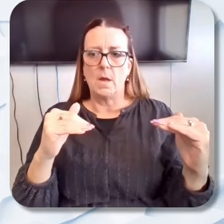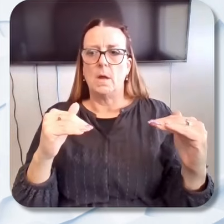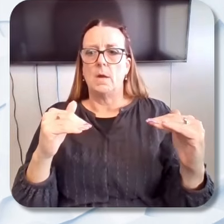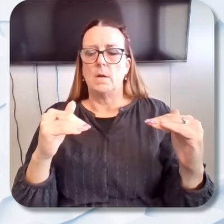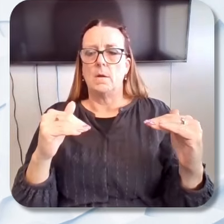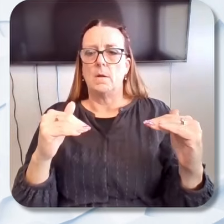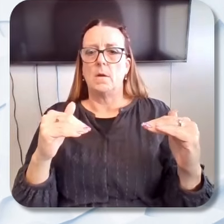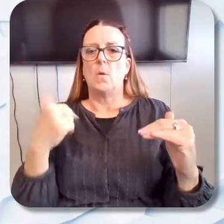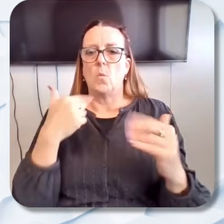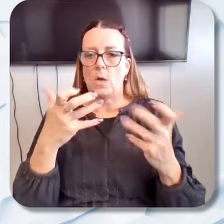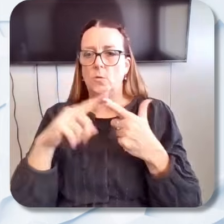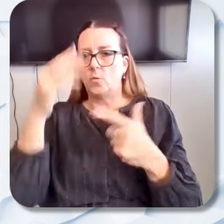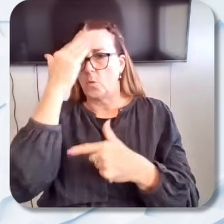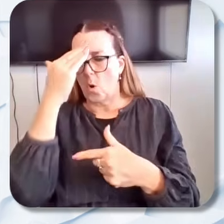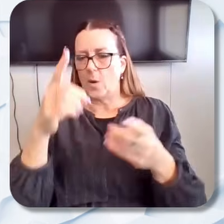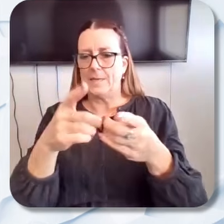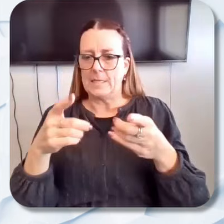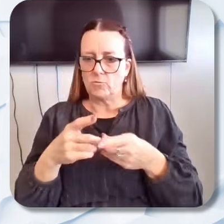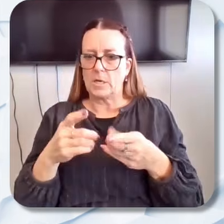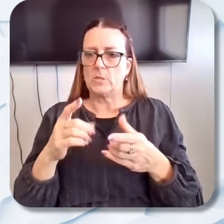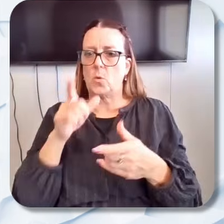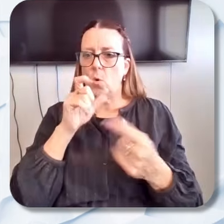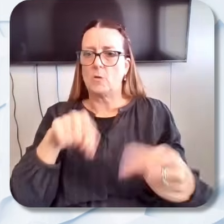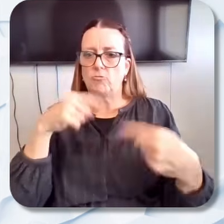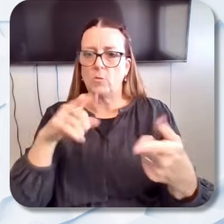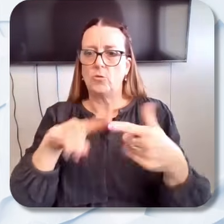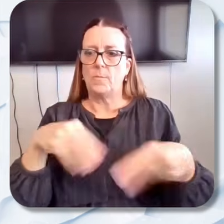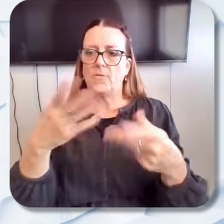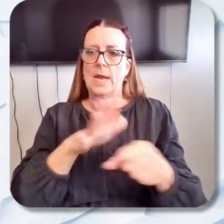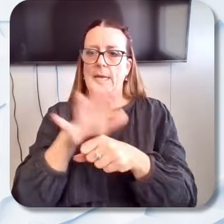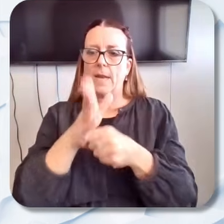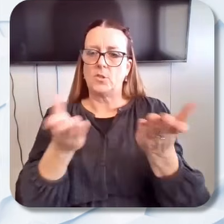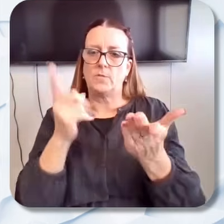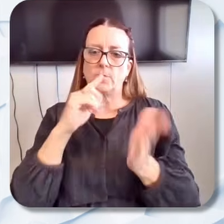are struggling to provide an adequate number of services for students and we want to learn